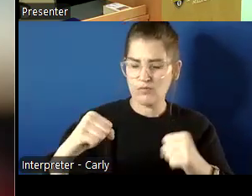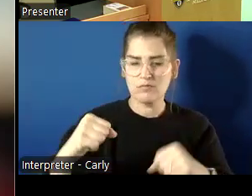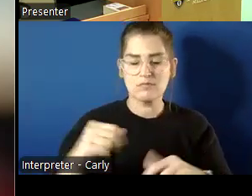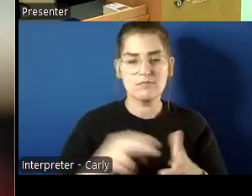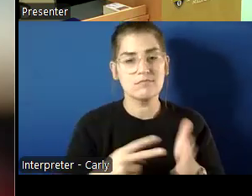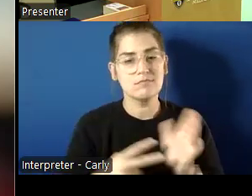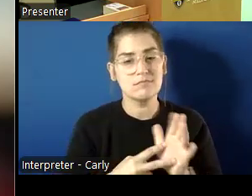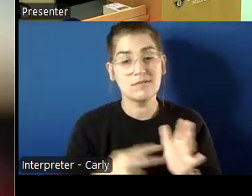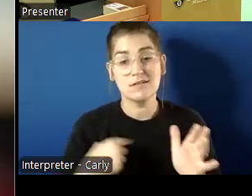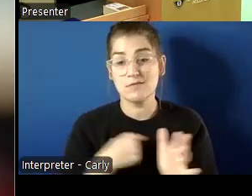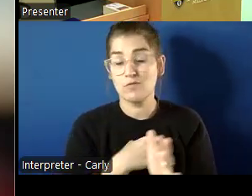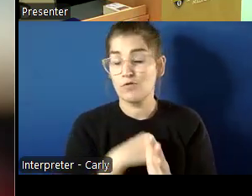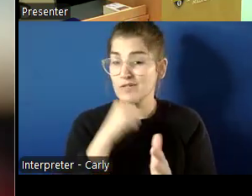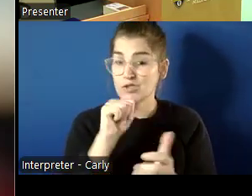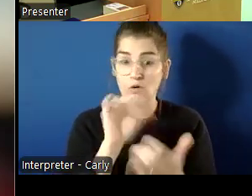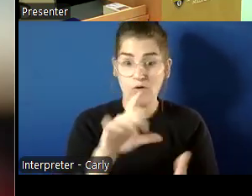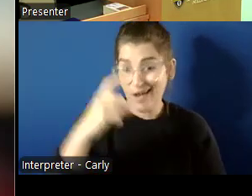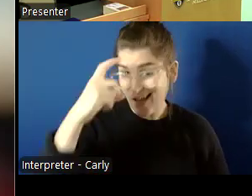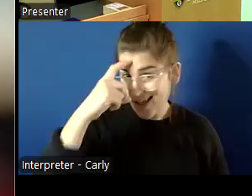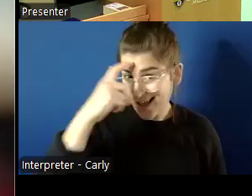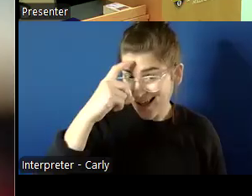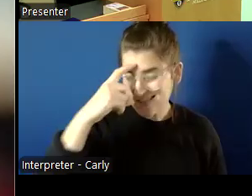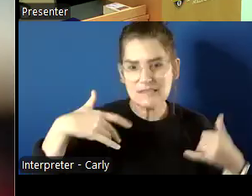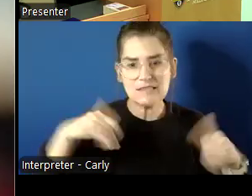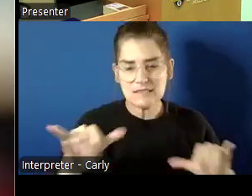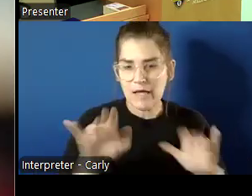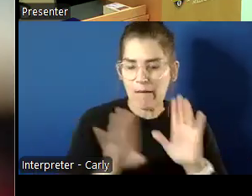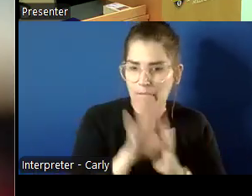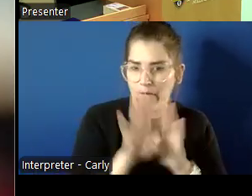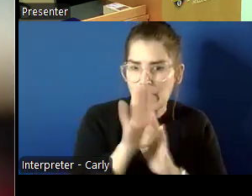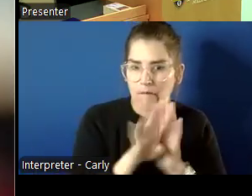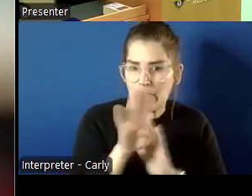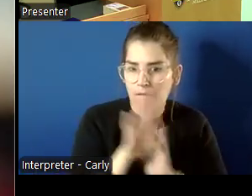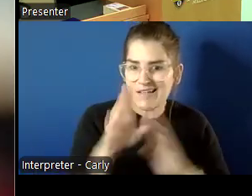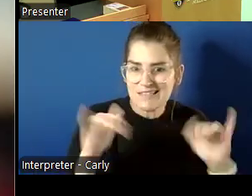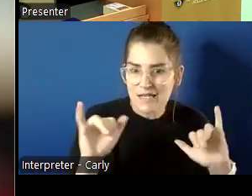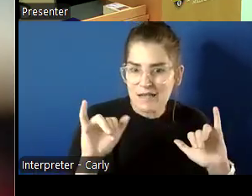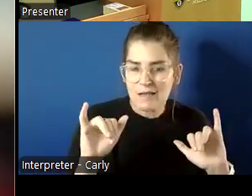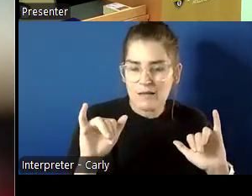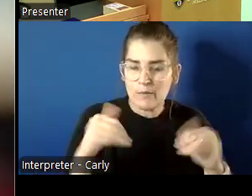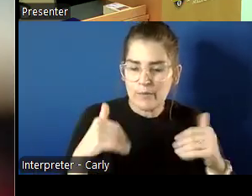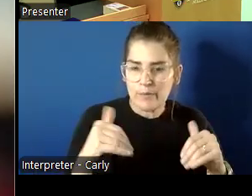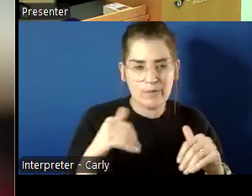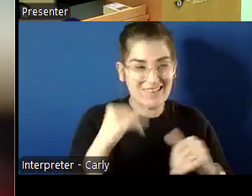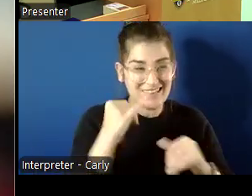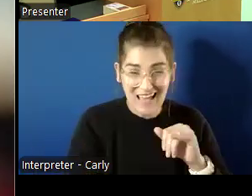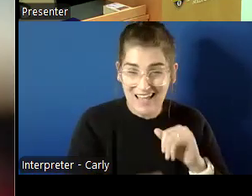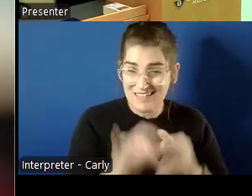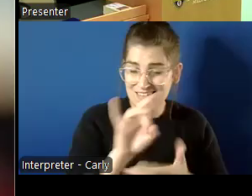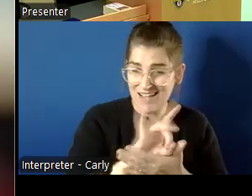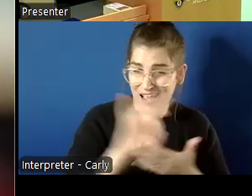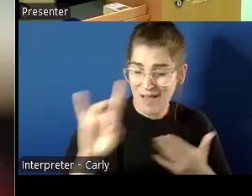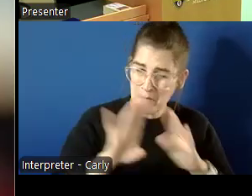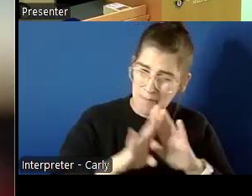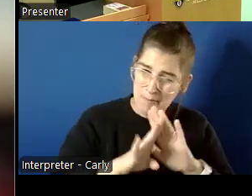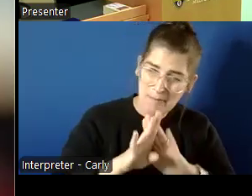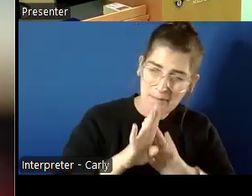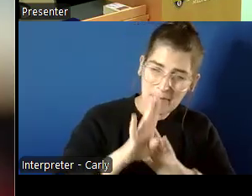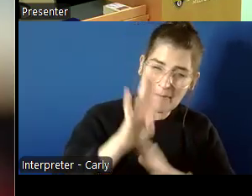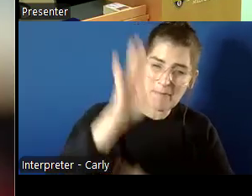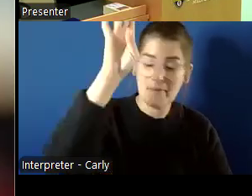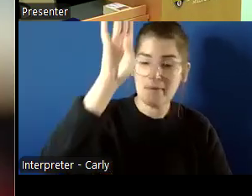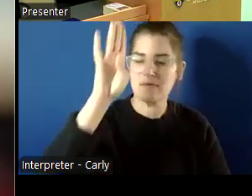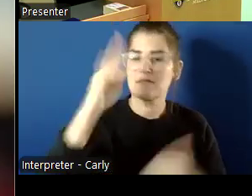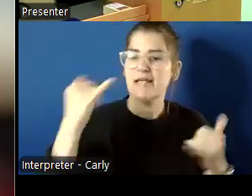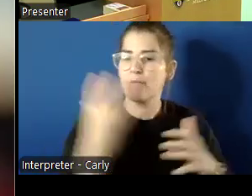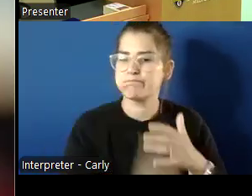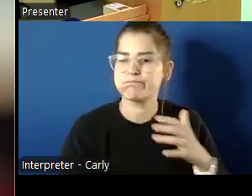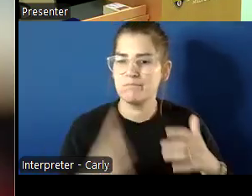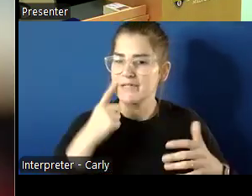fact that the brain is also still developing in critical ways in those last 8 10 12 weeks.